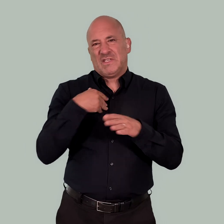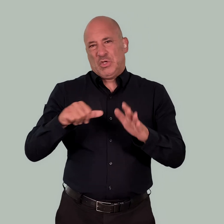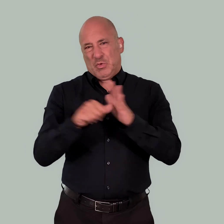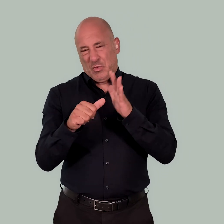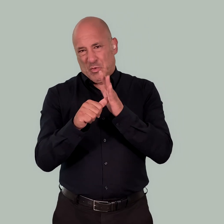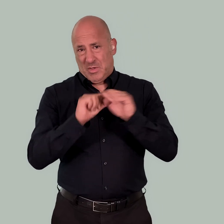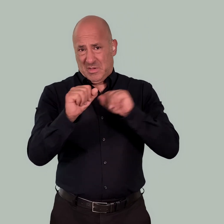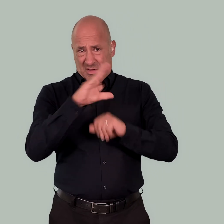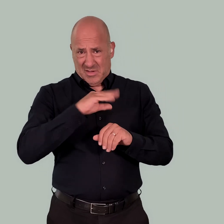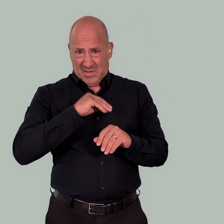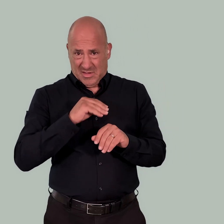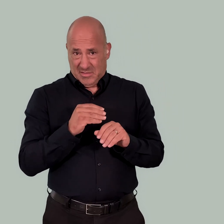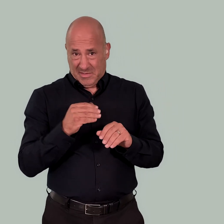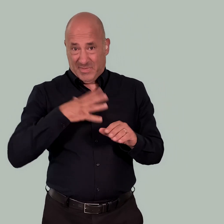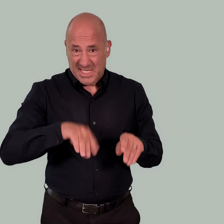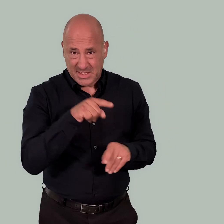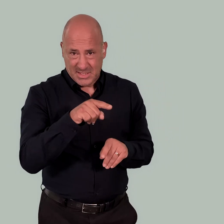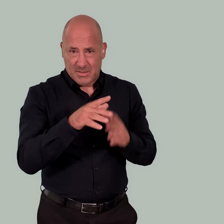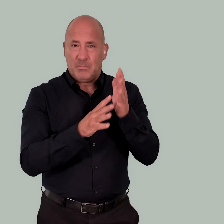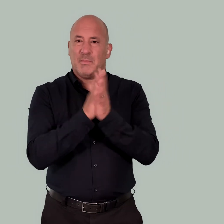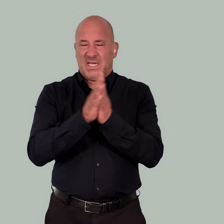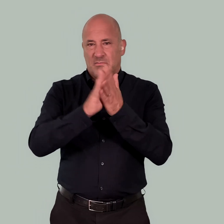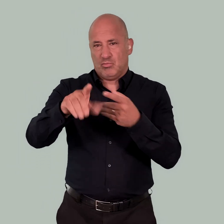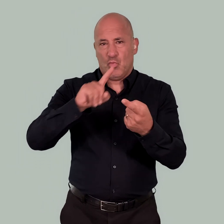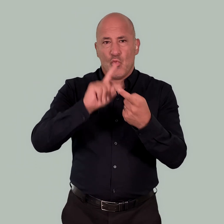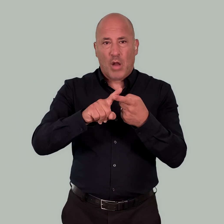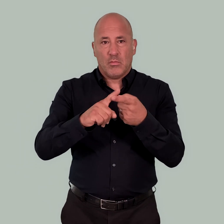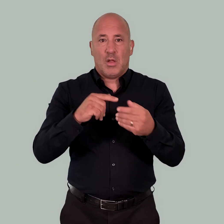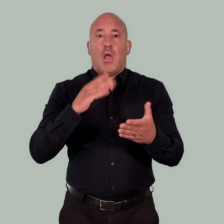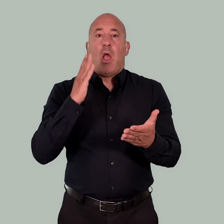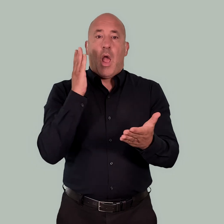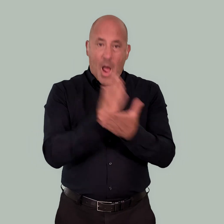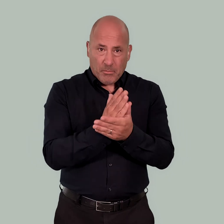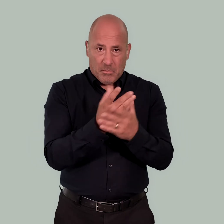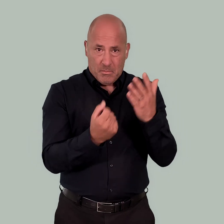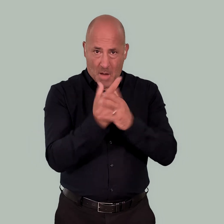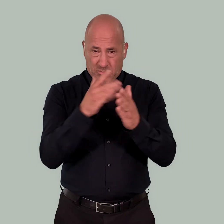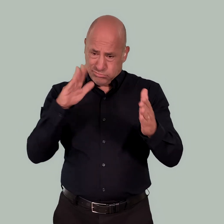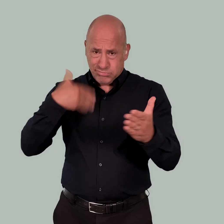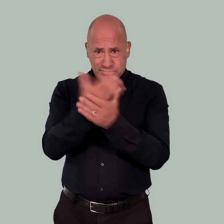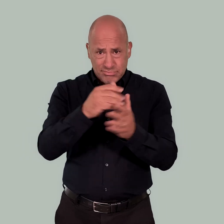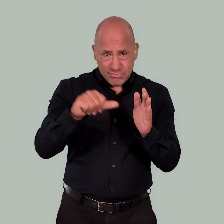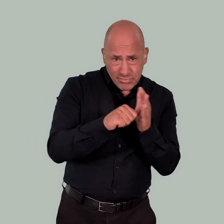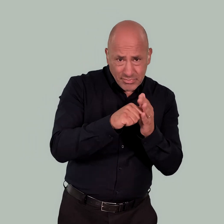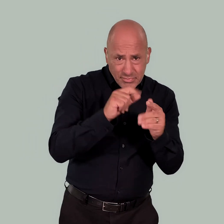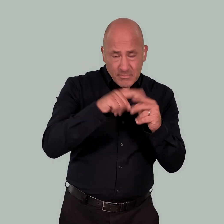that causes difficulty with day-to-day-activities” (necessarily) is the product of: (i) actual incidence of longstanding conditions;